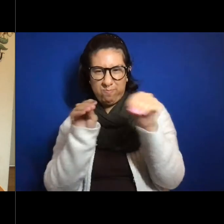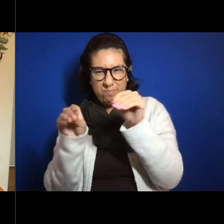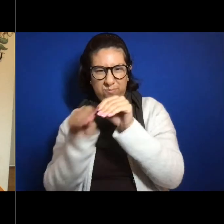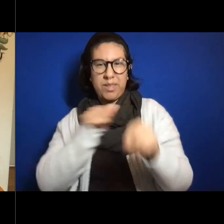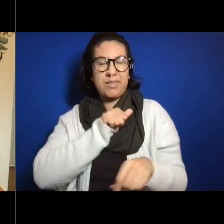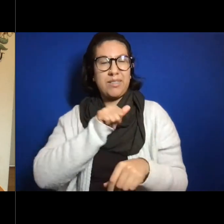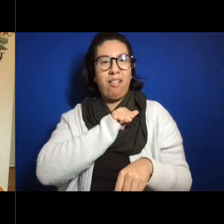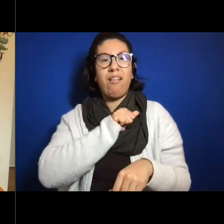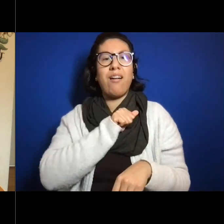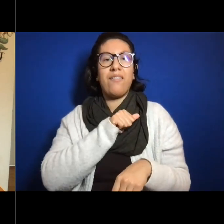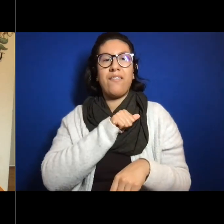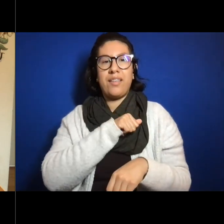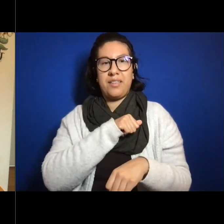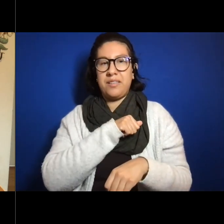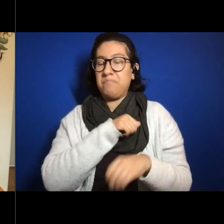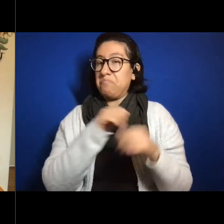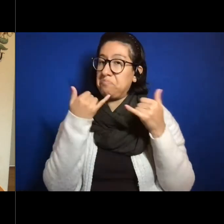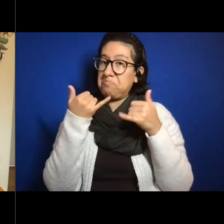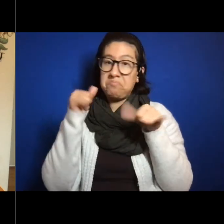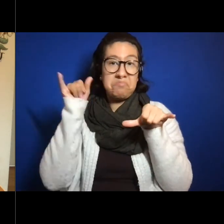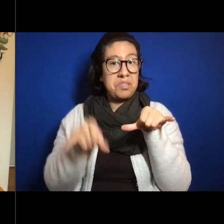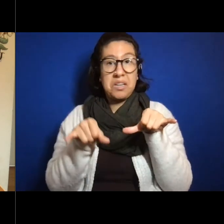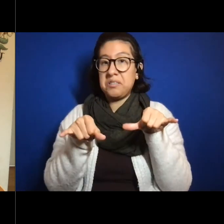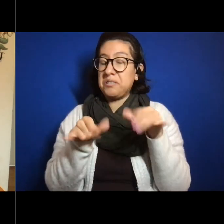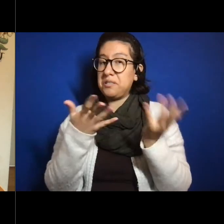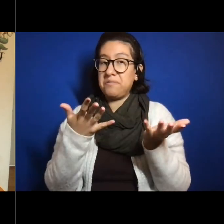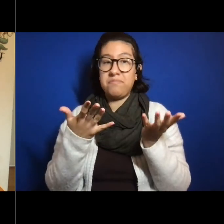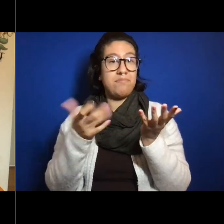I'm lifting up the whole house in fact, but it's not blowing away.